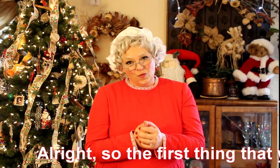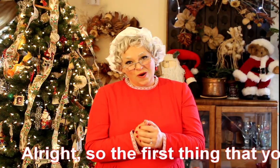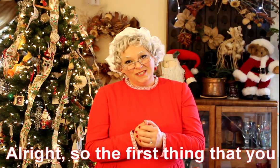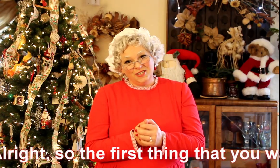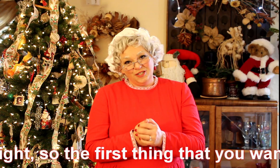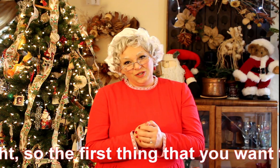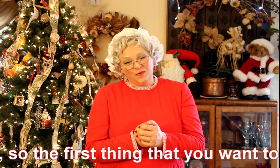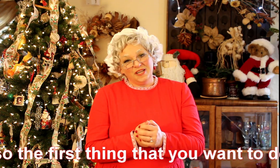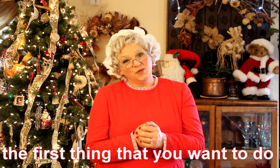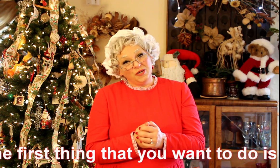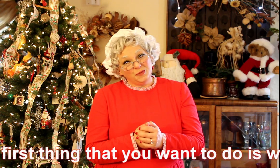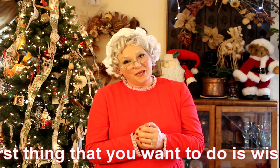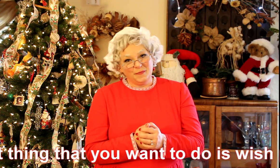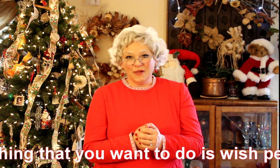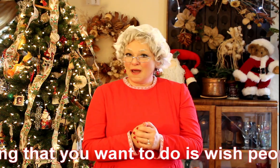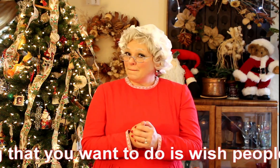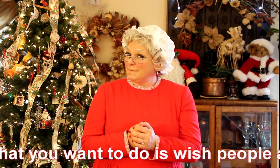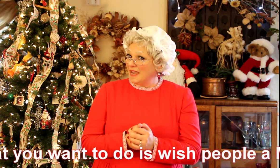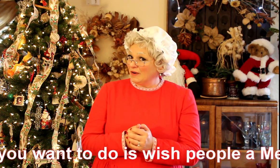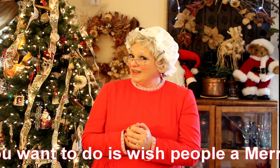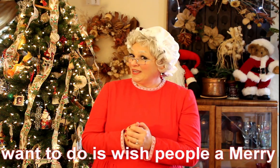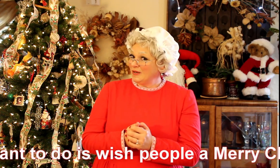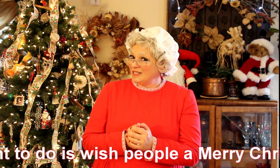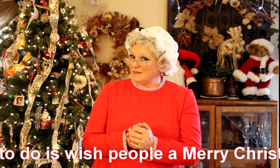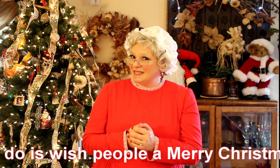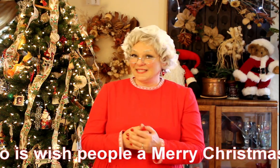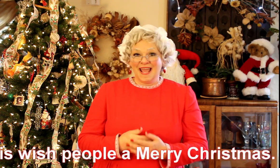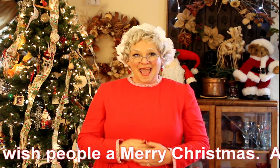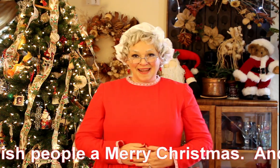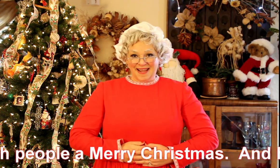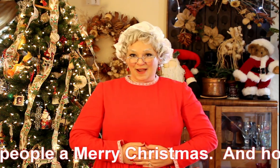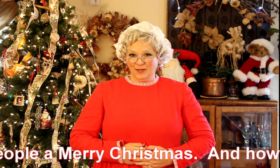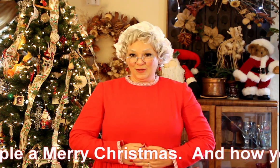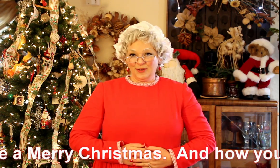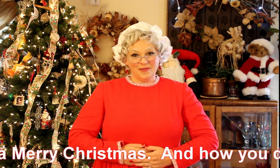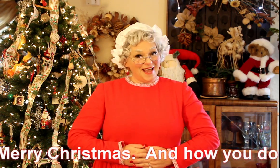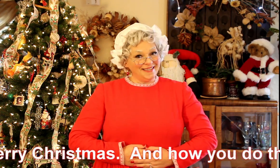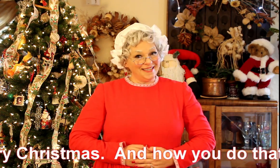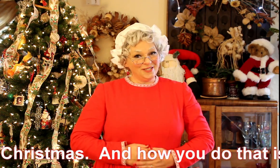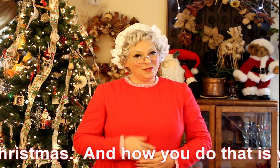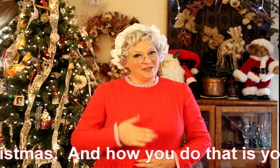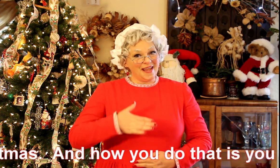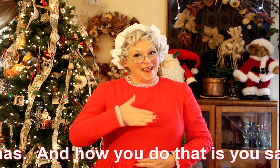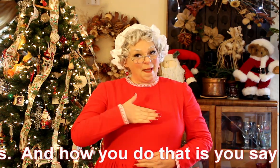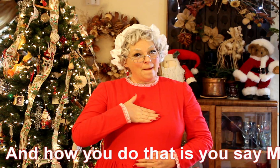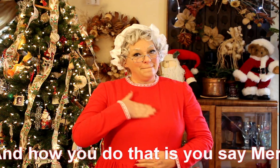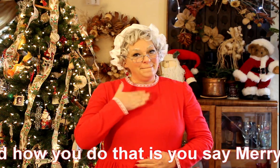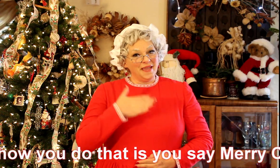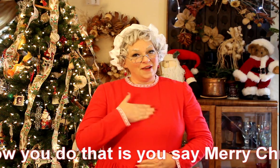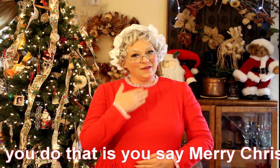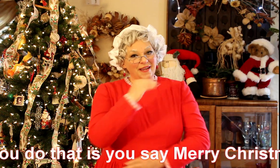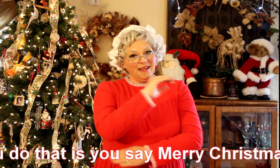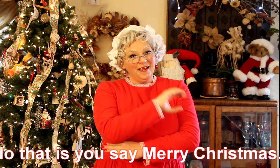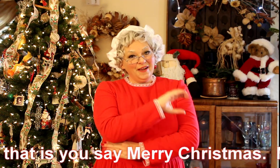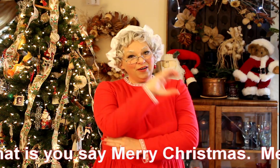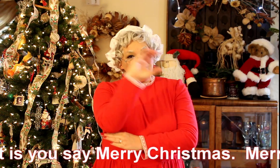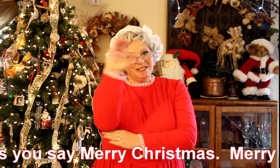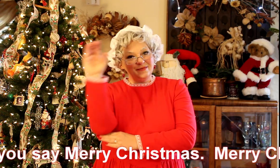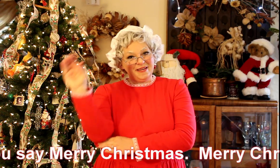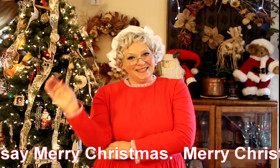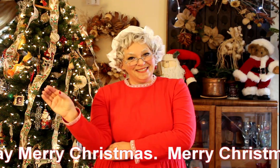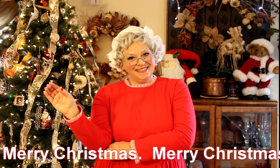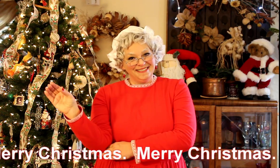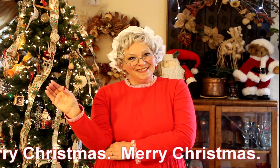you want to do is wish people a Merry Christmas. And how you do that is you say Merry Christmas.